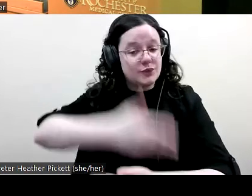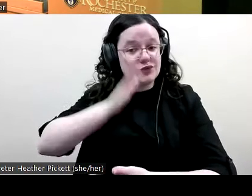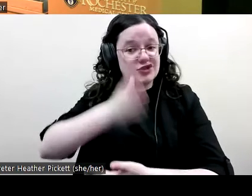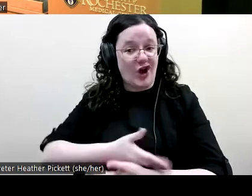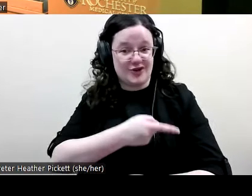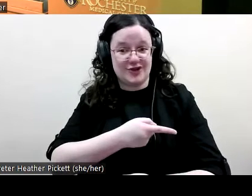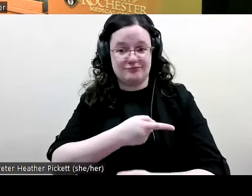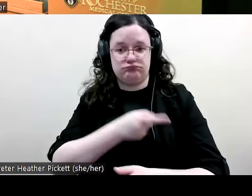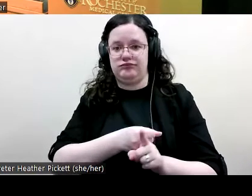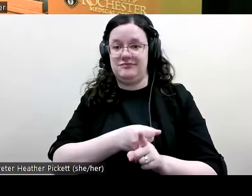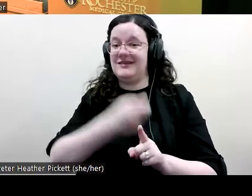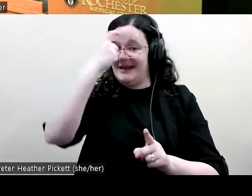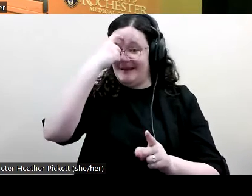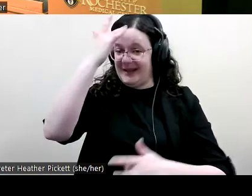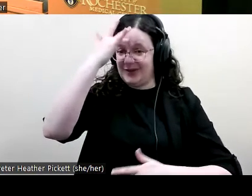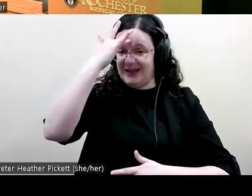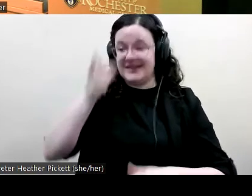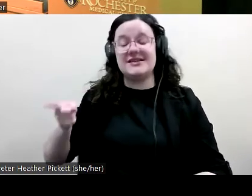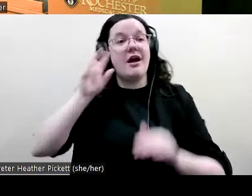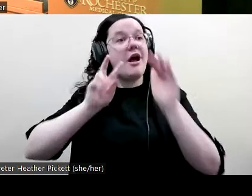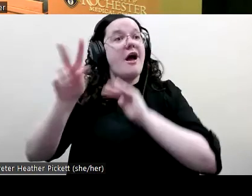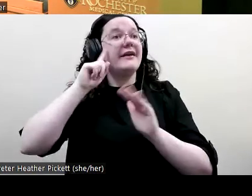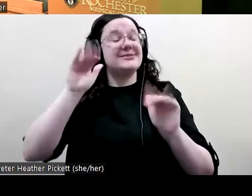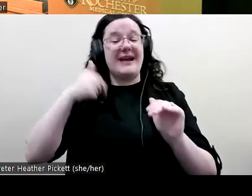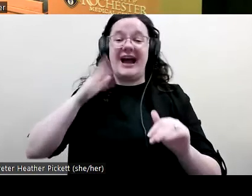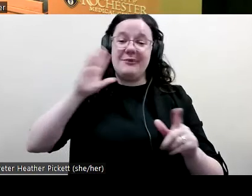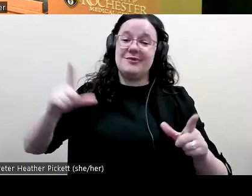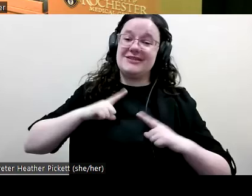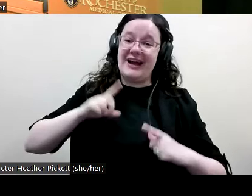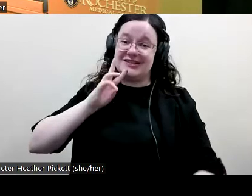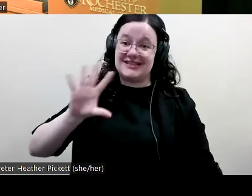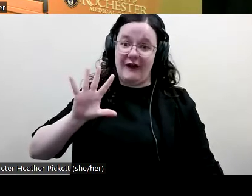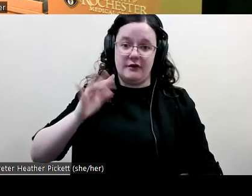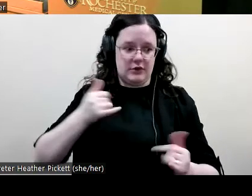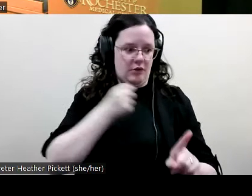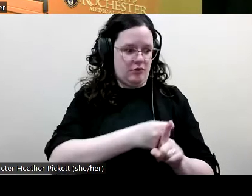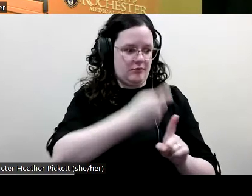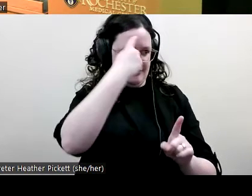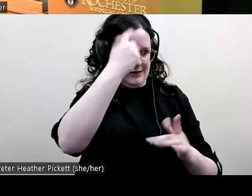to retire at 65 you may not be retiring at 65 right because you have those additional Financial